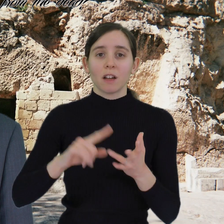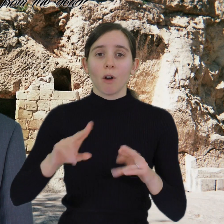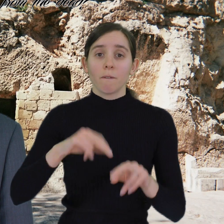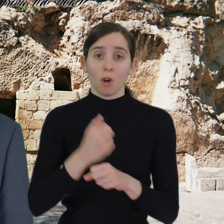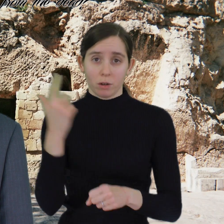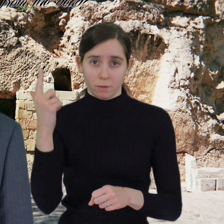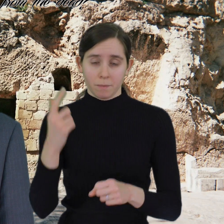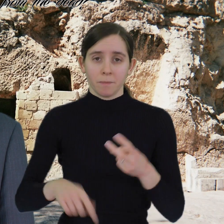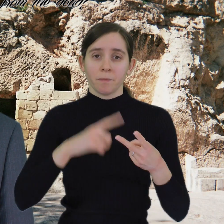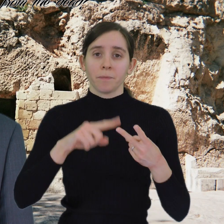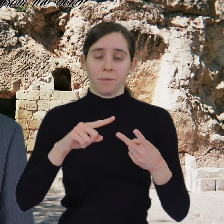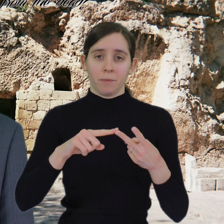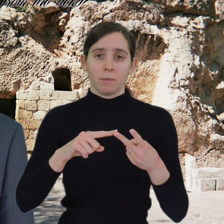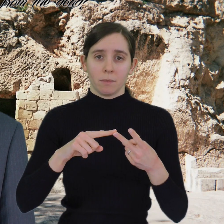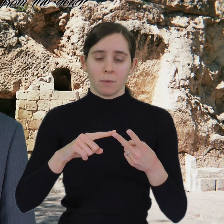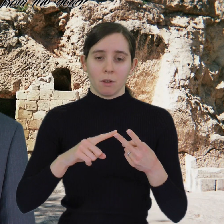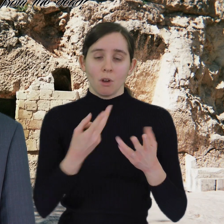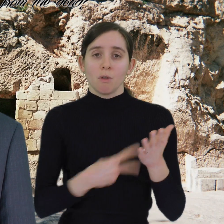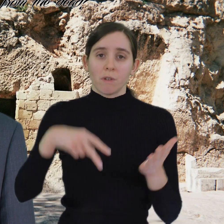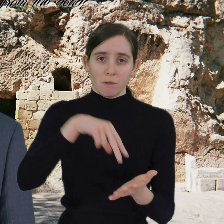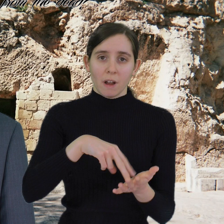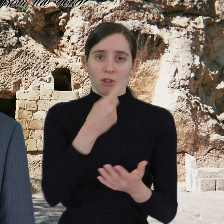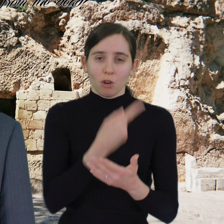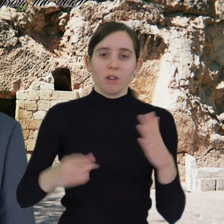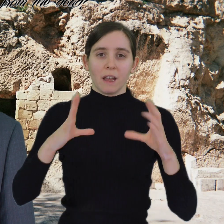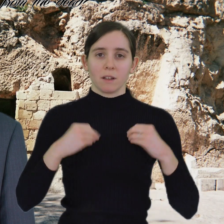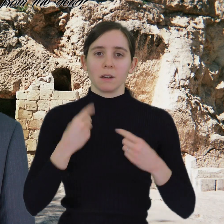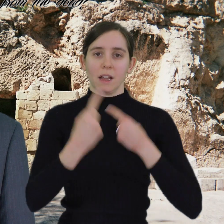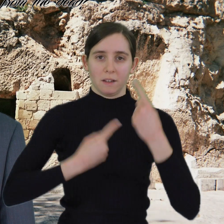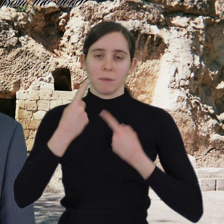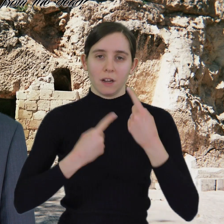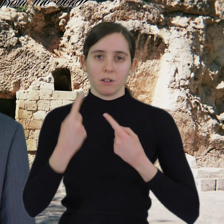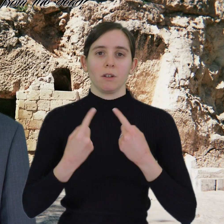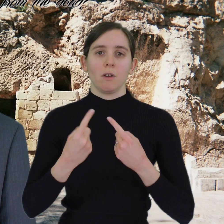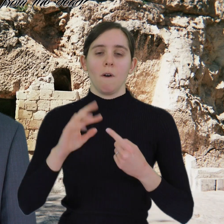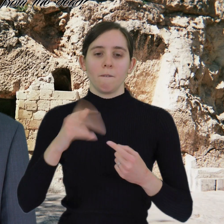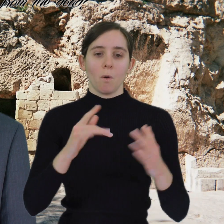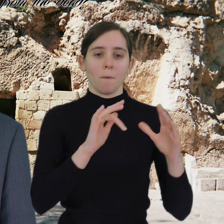2. The resurrection is the only reasonable explanation for His empty tomb.